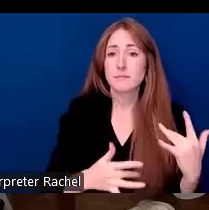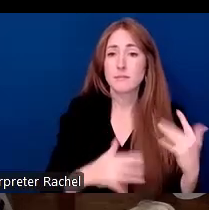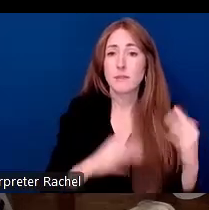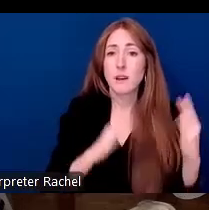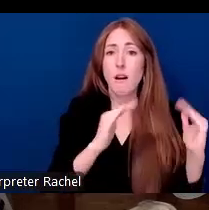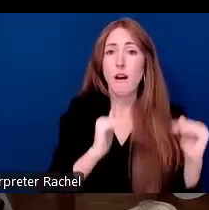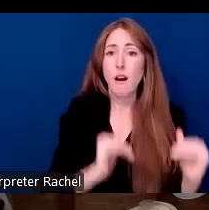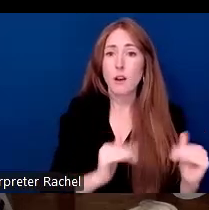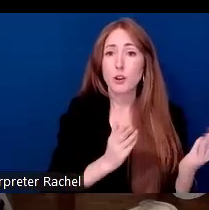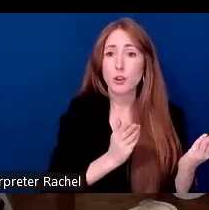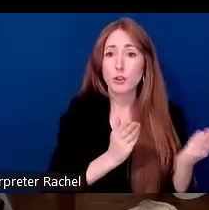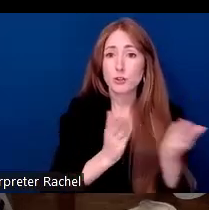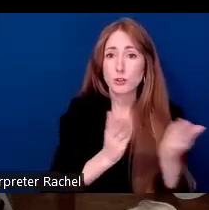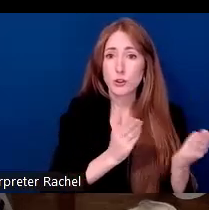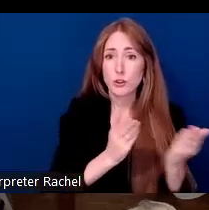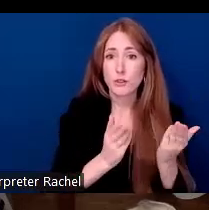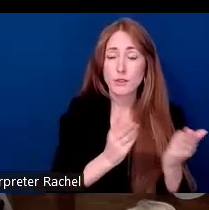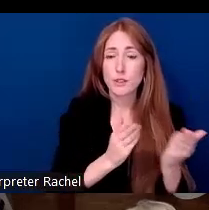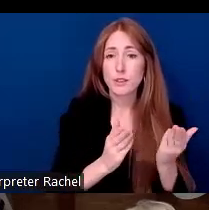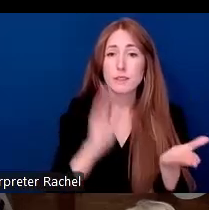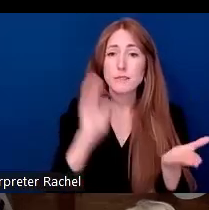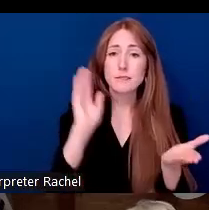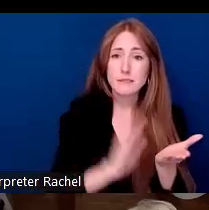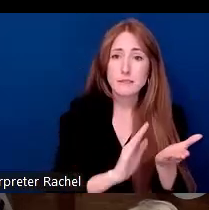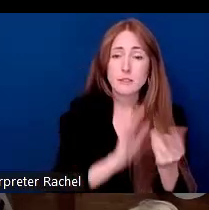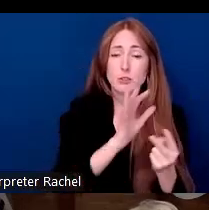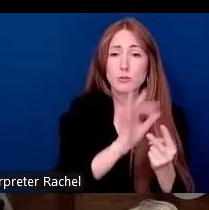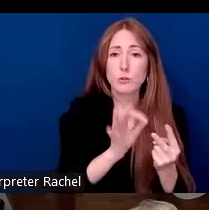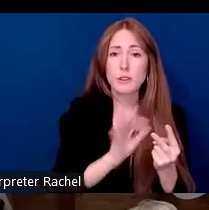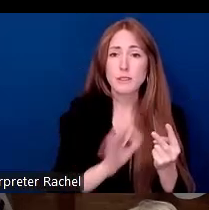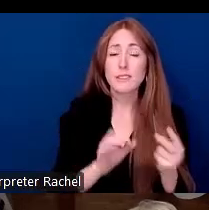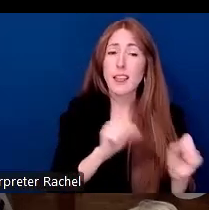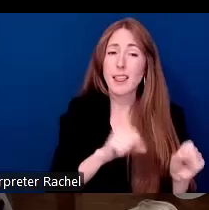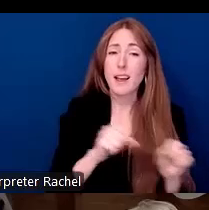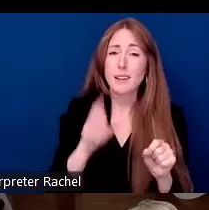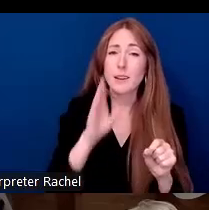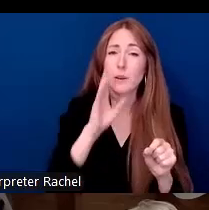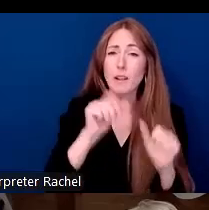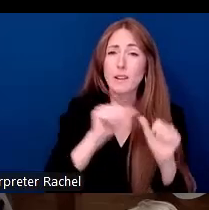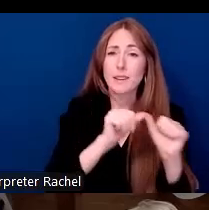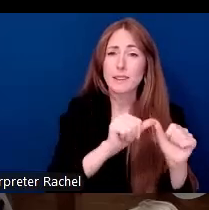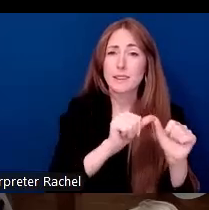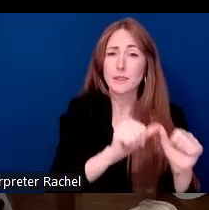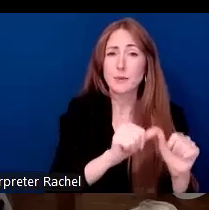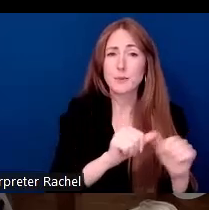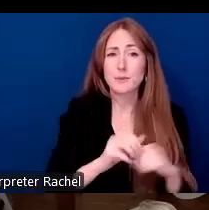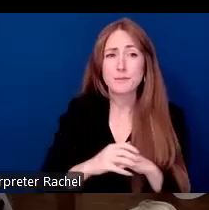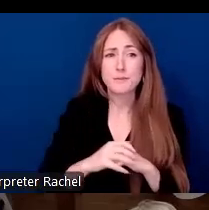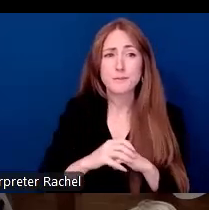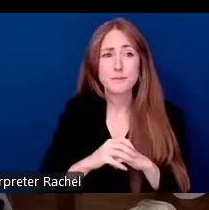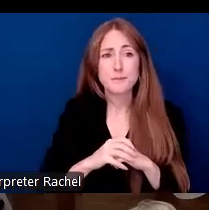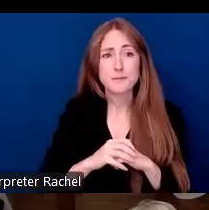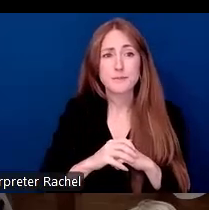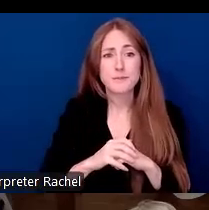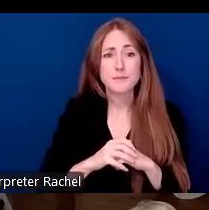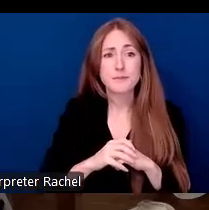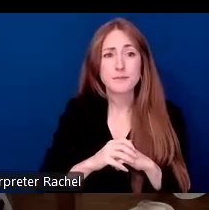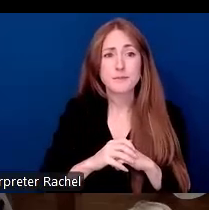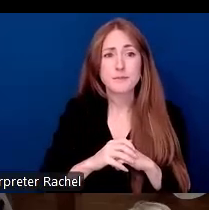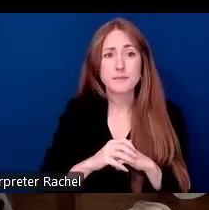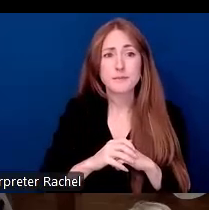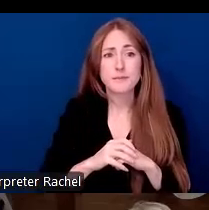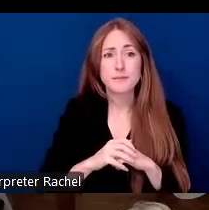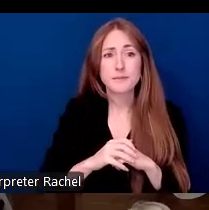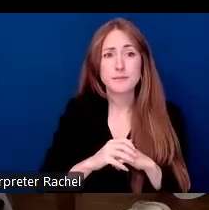likely to remain in place. Next slide please. Some of the parents in this study describe